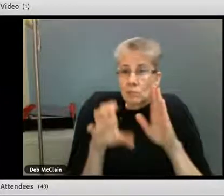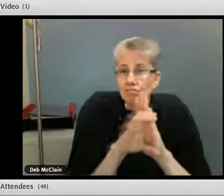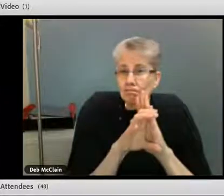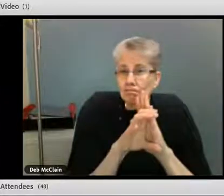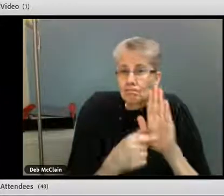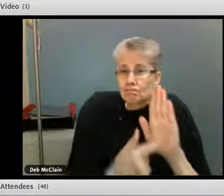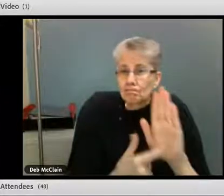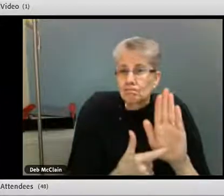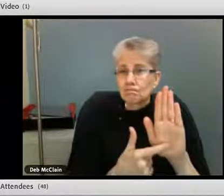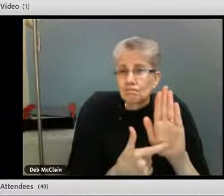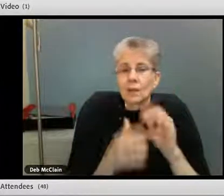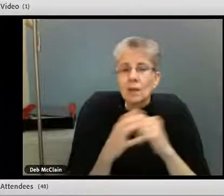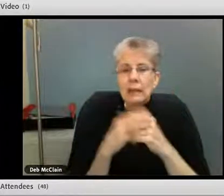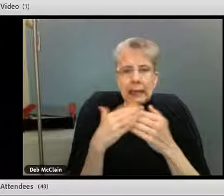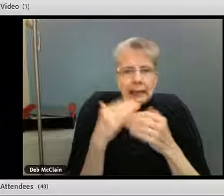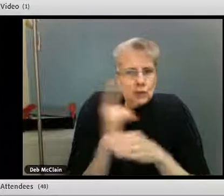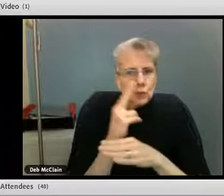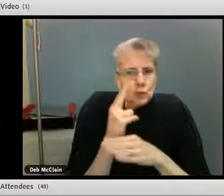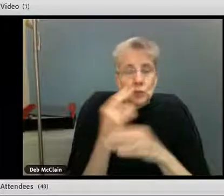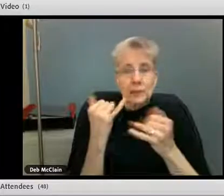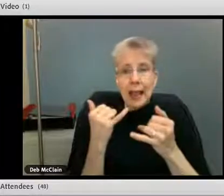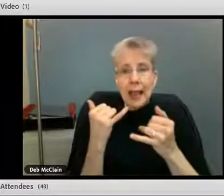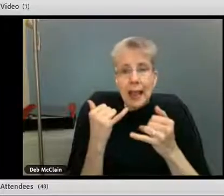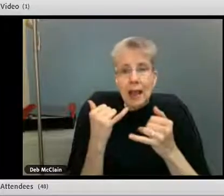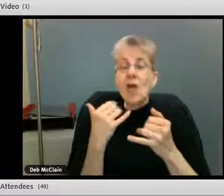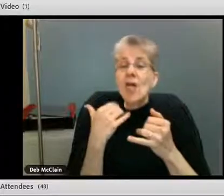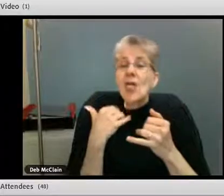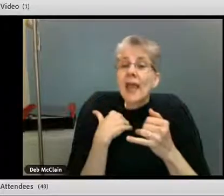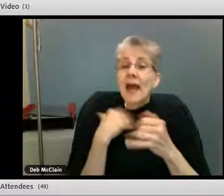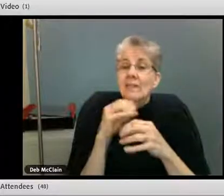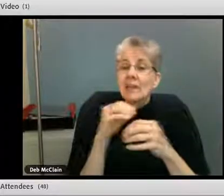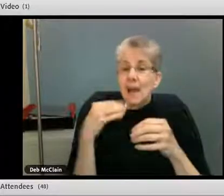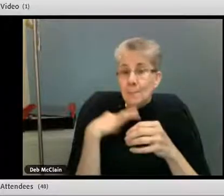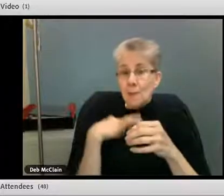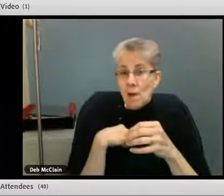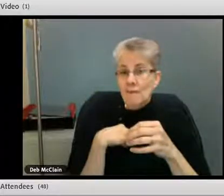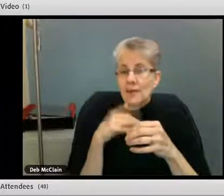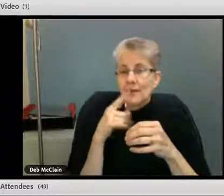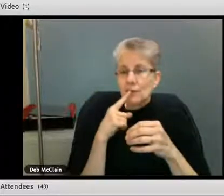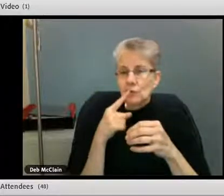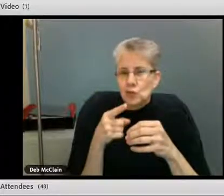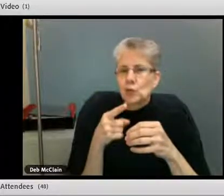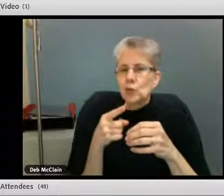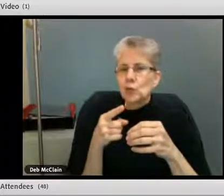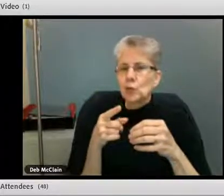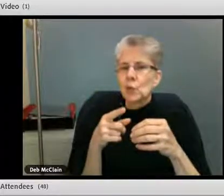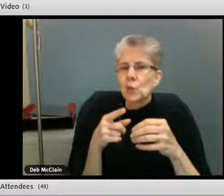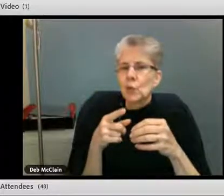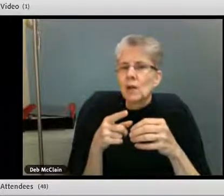Now, they have a nonprofit rate which gives you the pro version, which hugely has a lot more stock photos